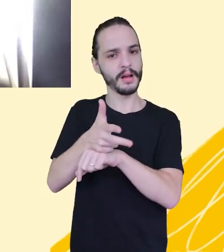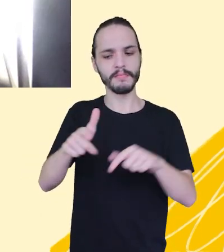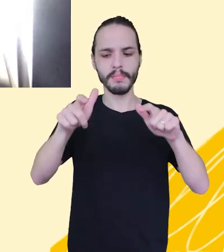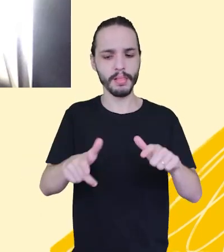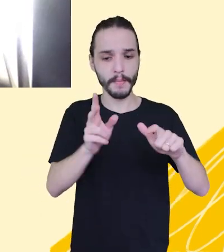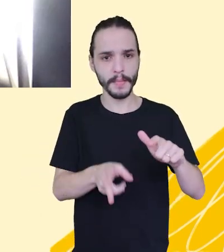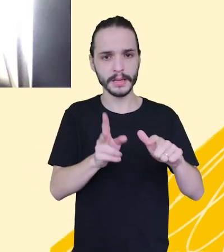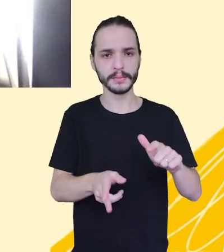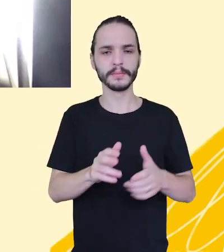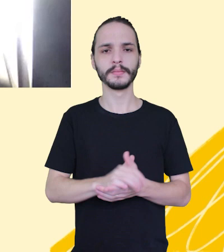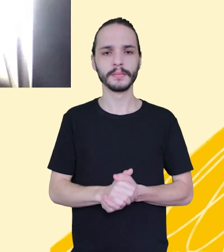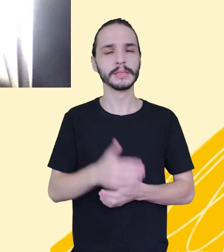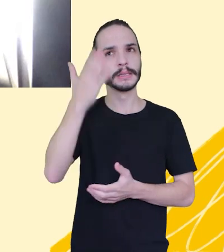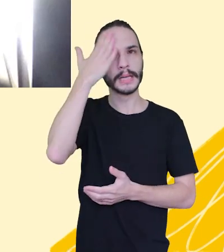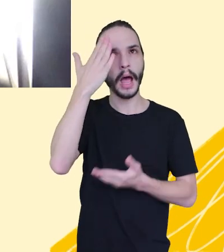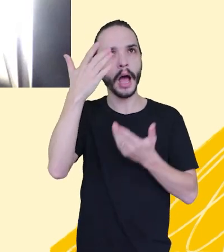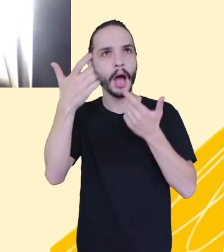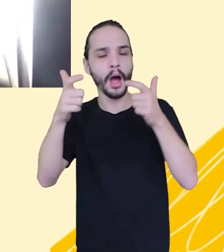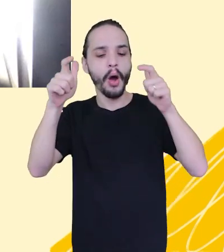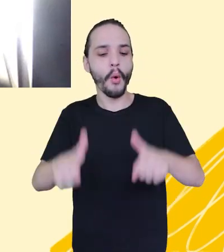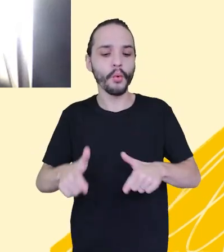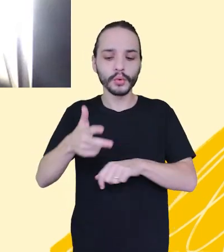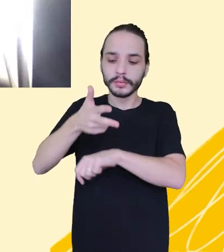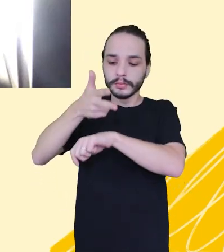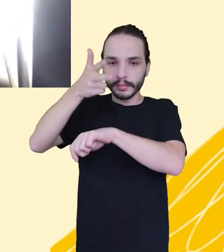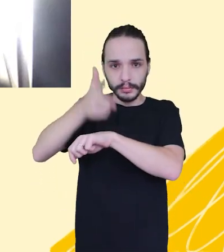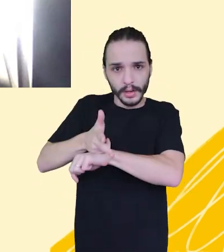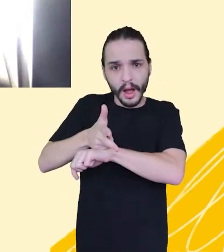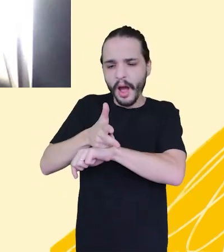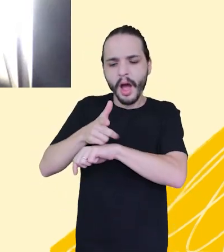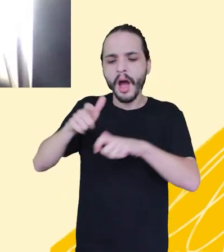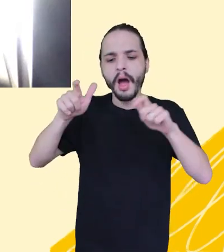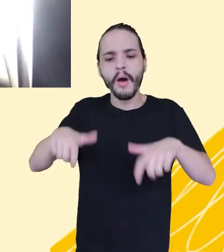To know where we will put the camera.